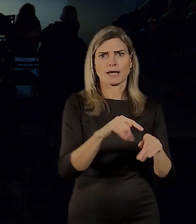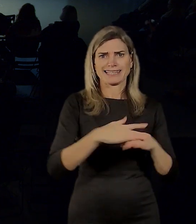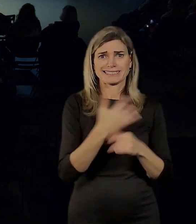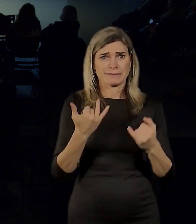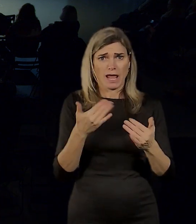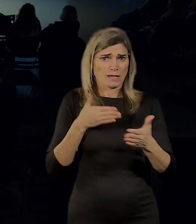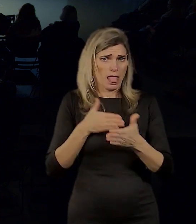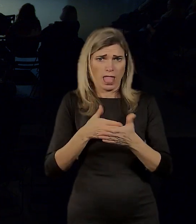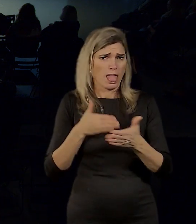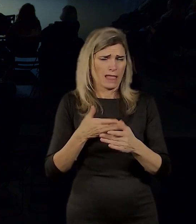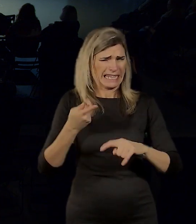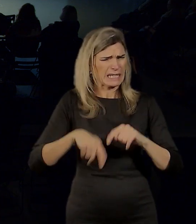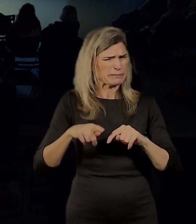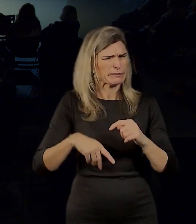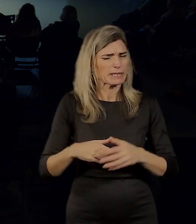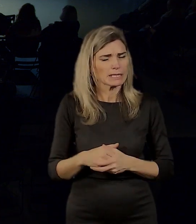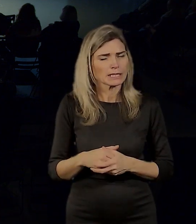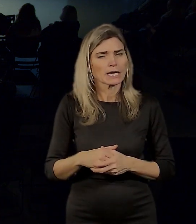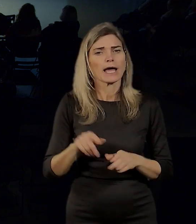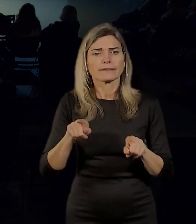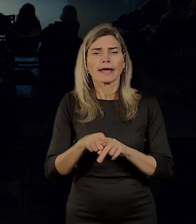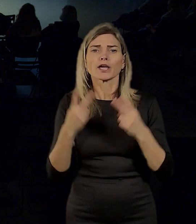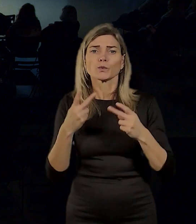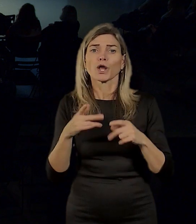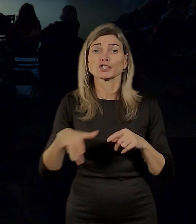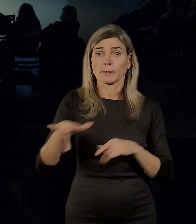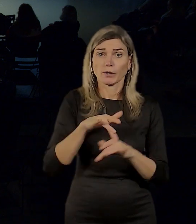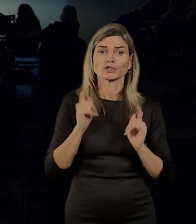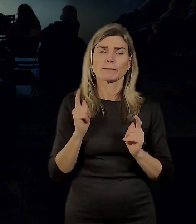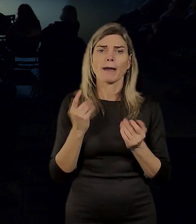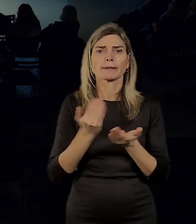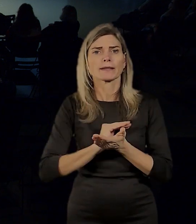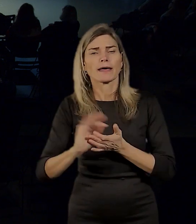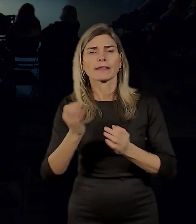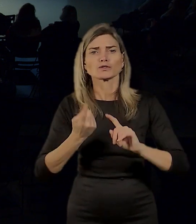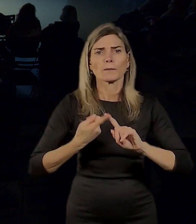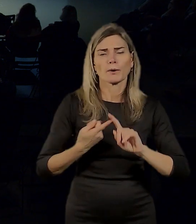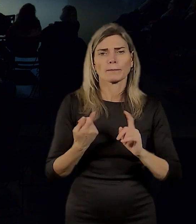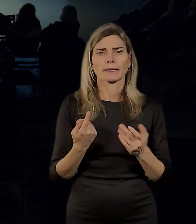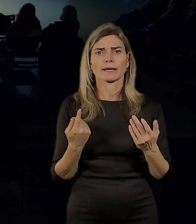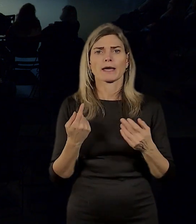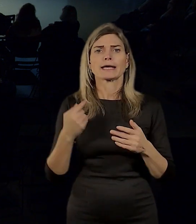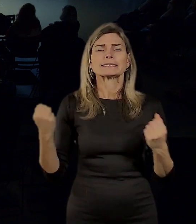into the terrain . So people who come there can spend much more time in the area.